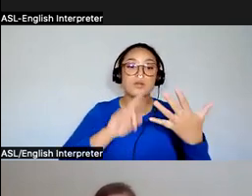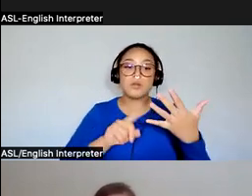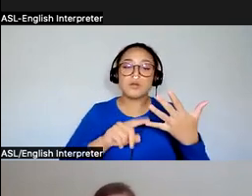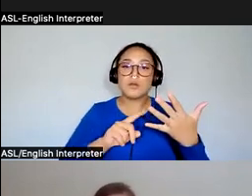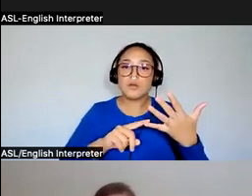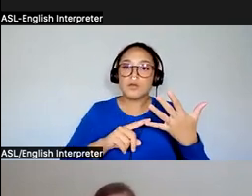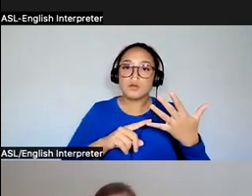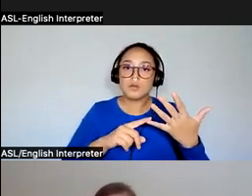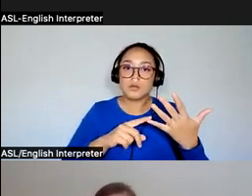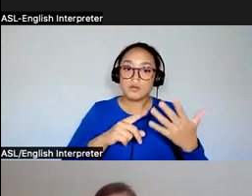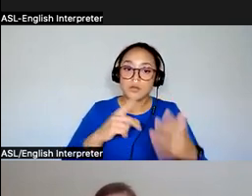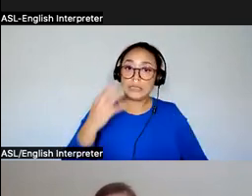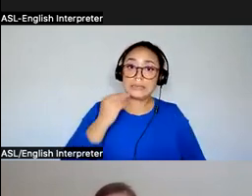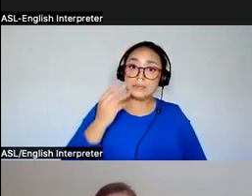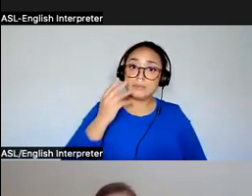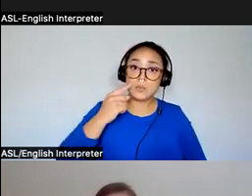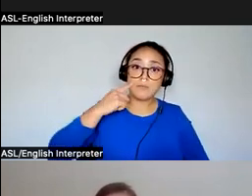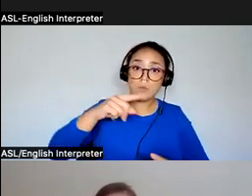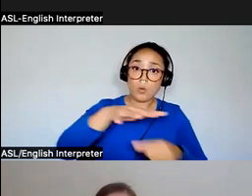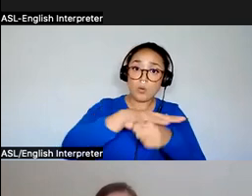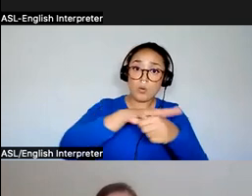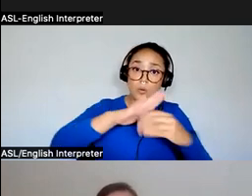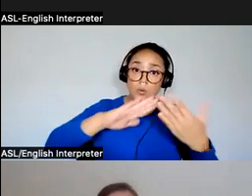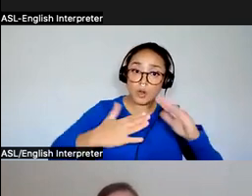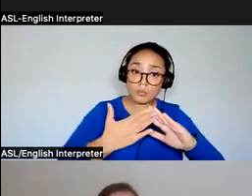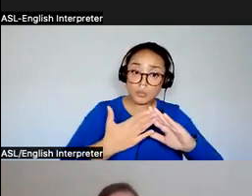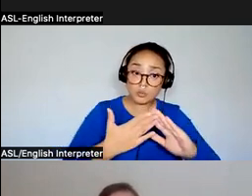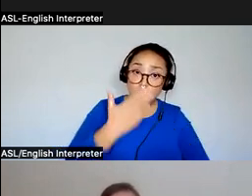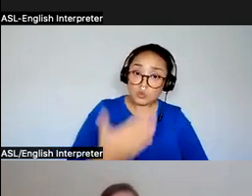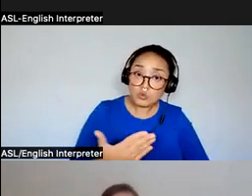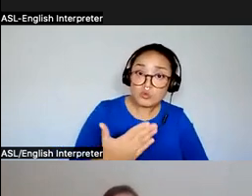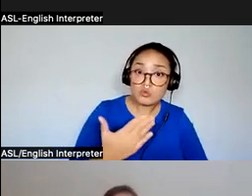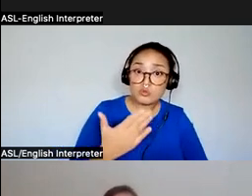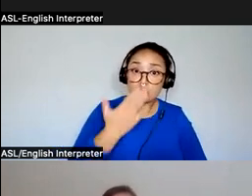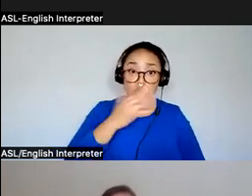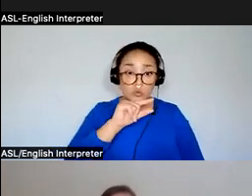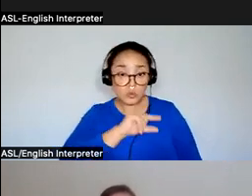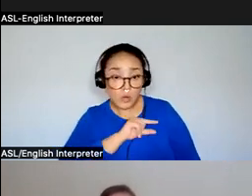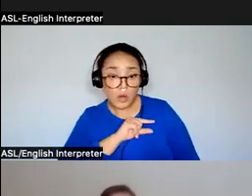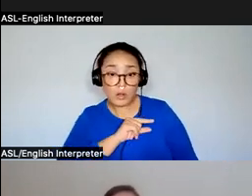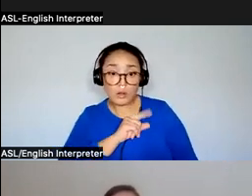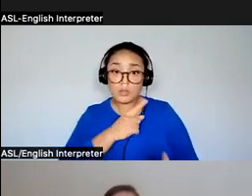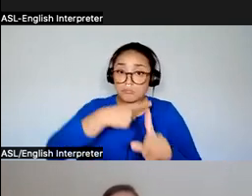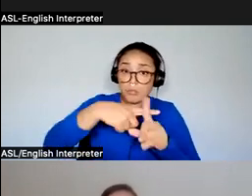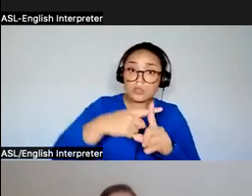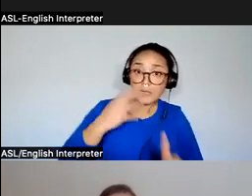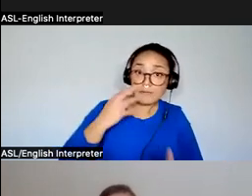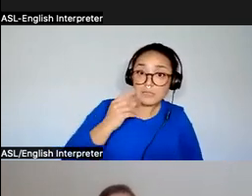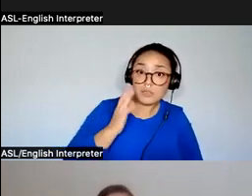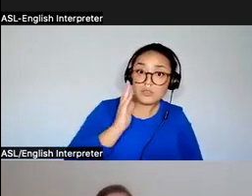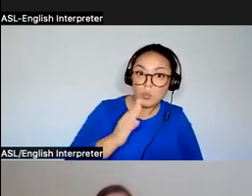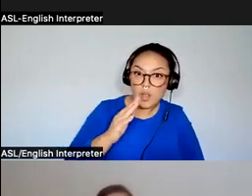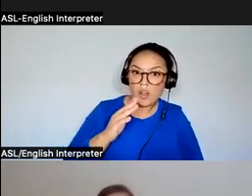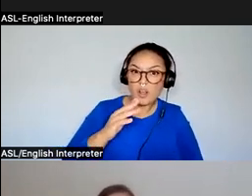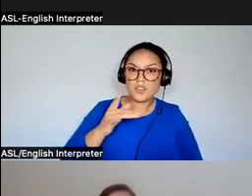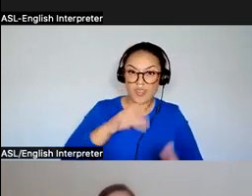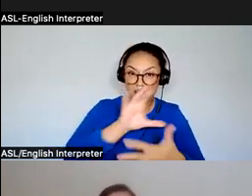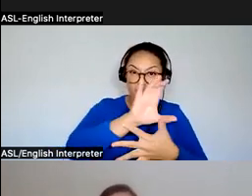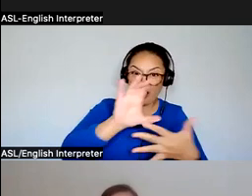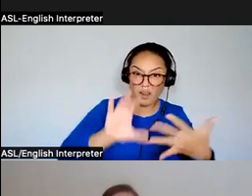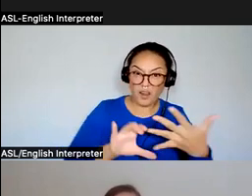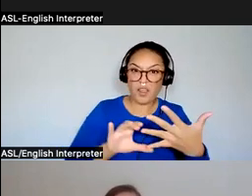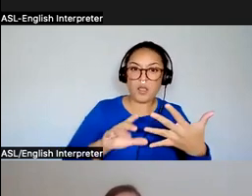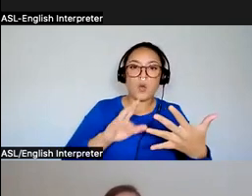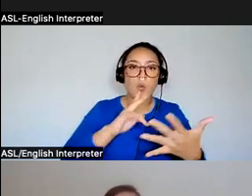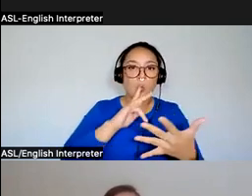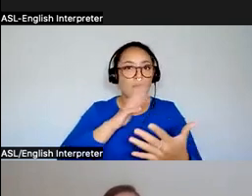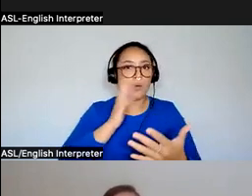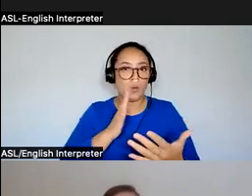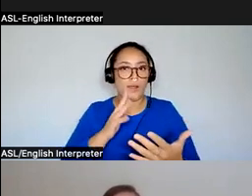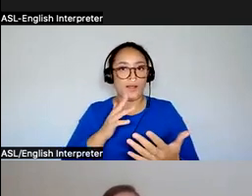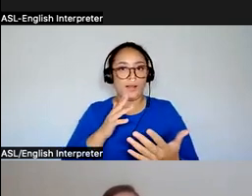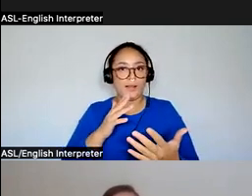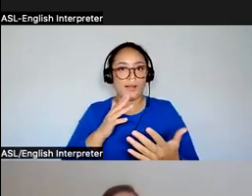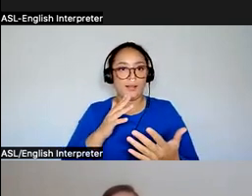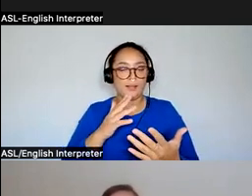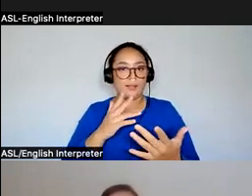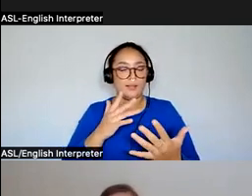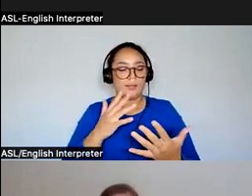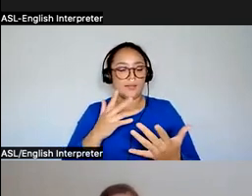I should also add that, you know, we talked about quality of experience and the way in